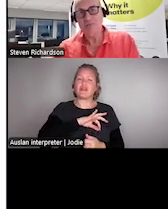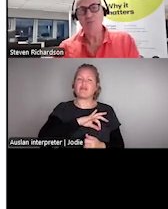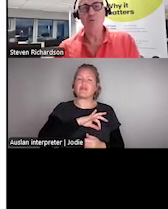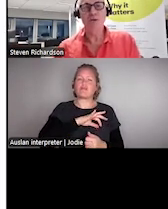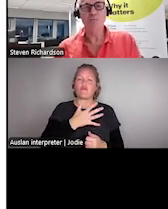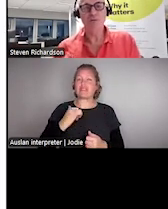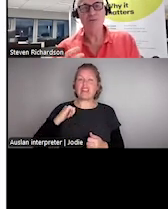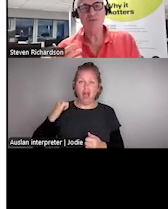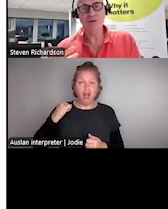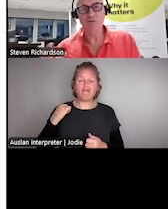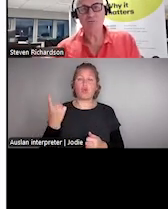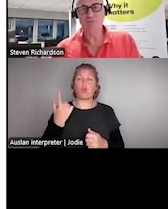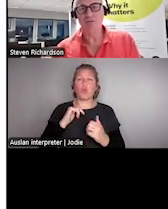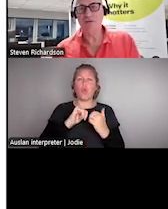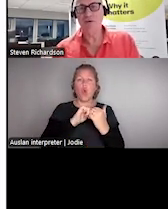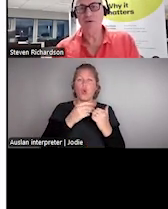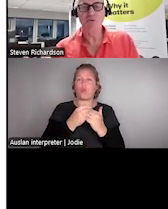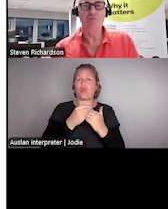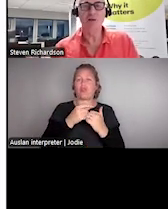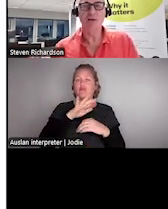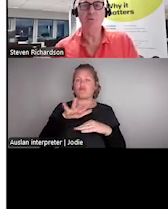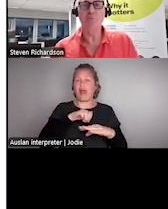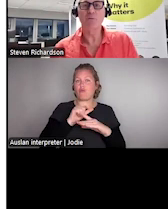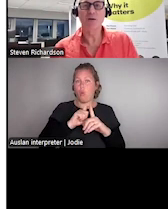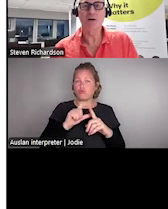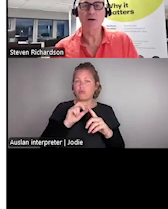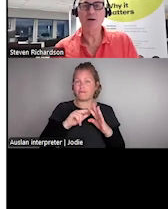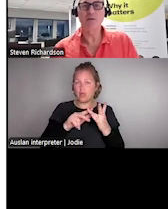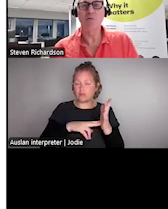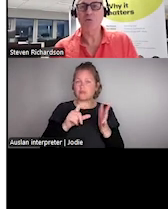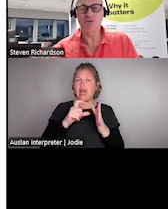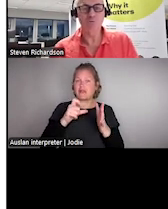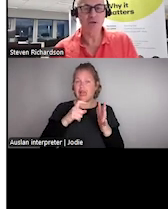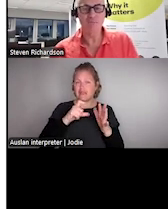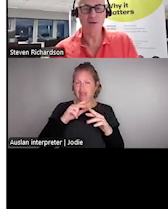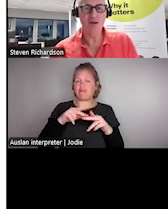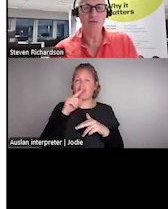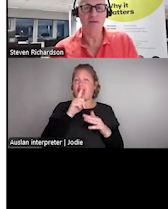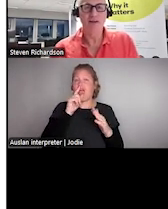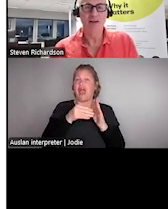who are working with the Australian Cultural Fund, who can really help organise your campaign.